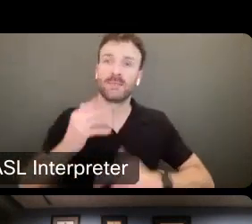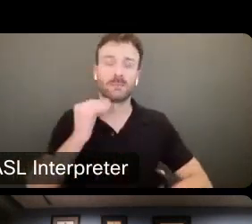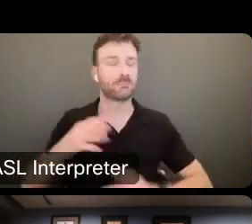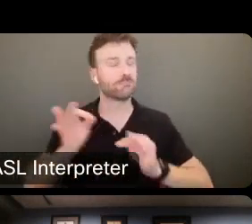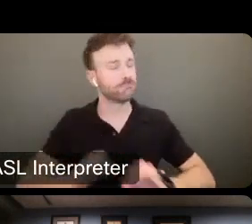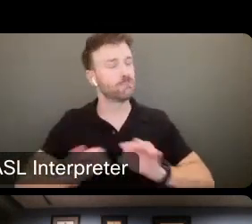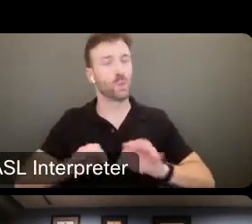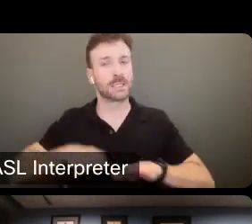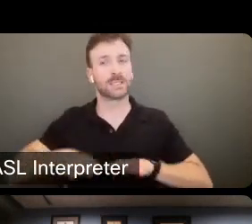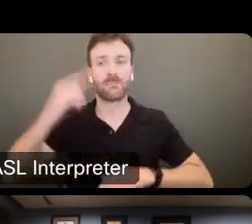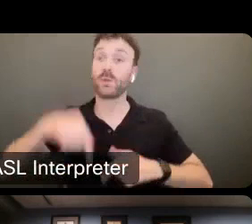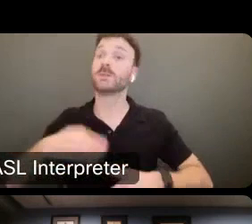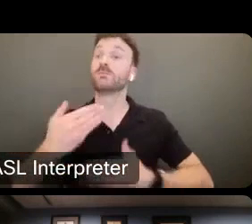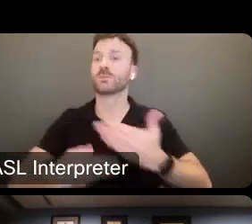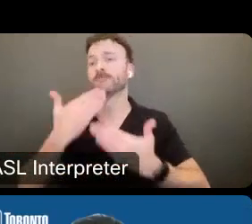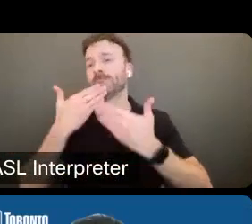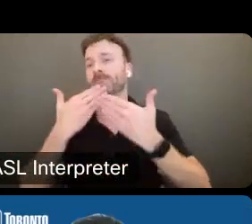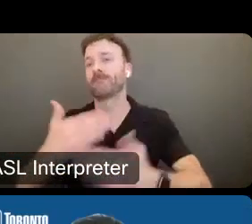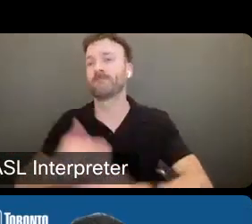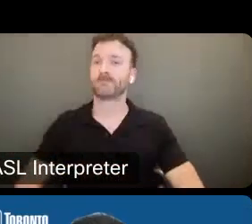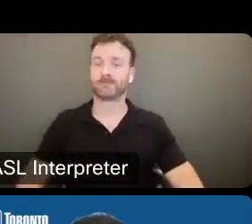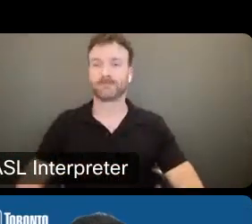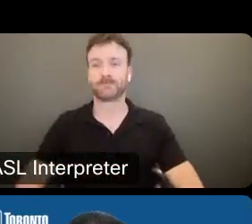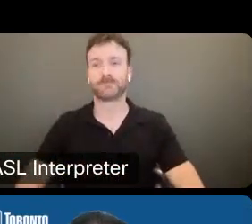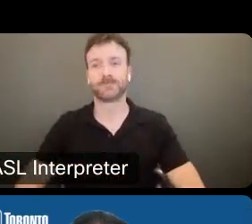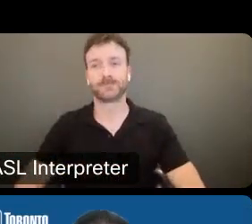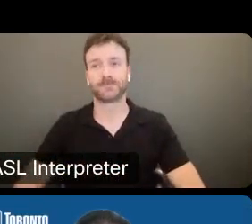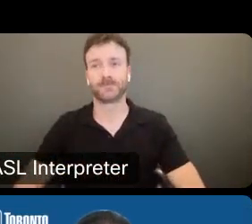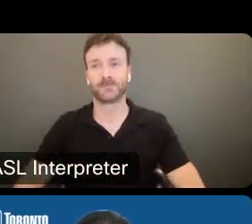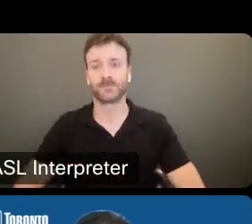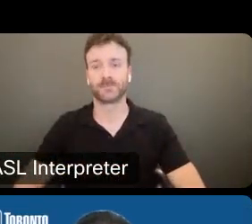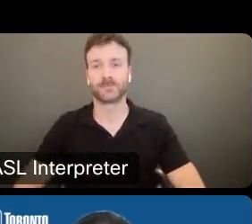Thank you. Roger Browne: Thank you very much, Councillor Myers.